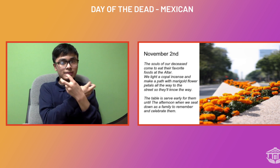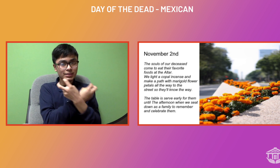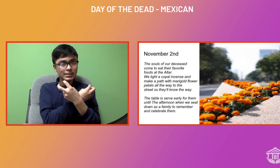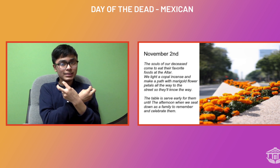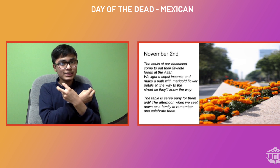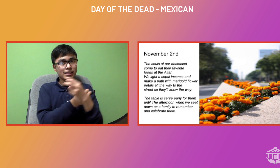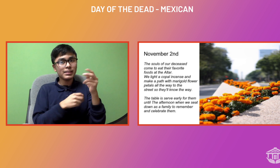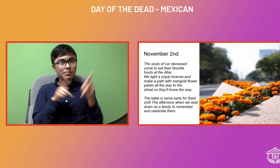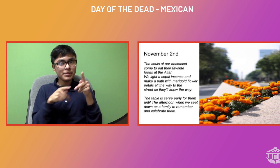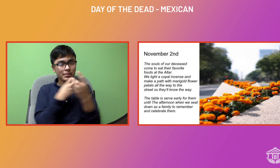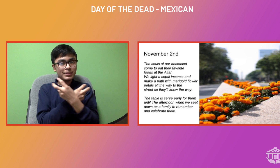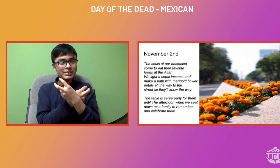The skeletons are the stars of the show.